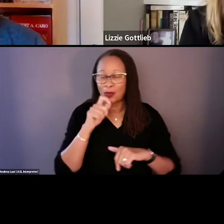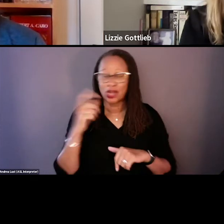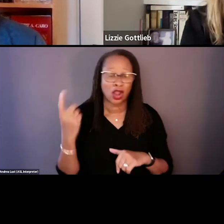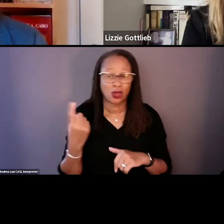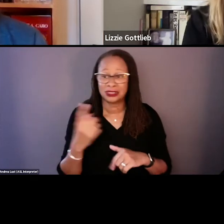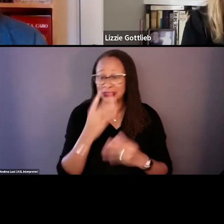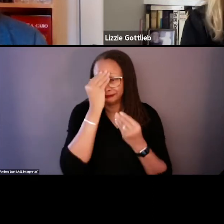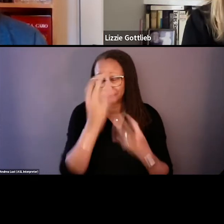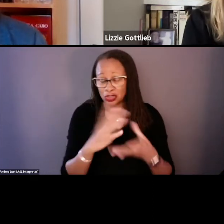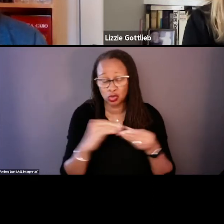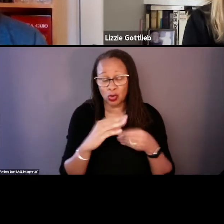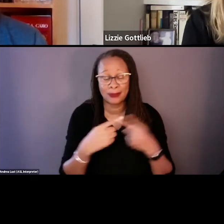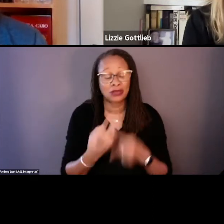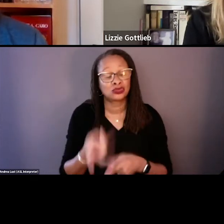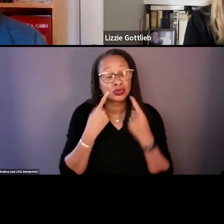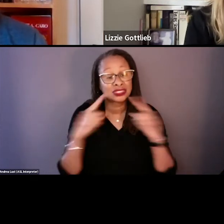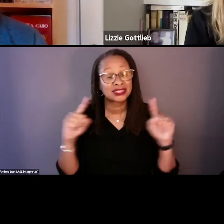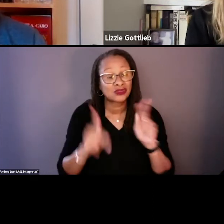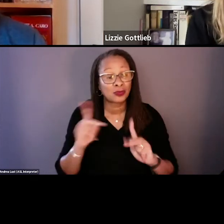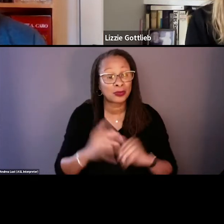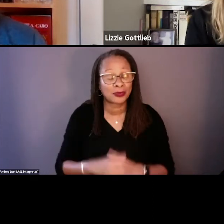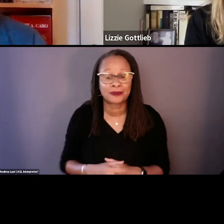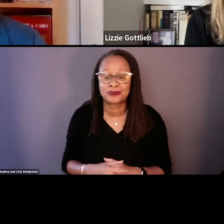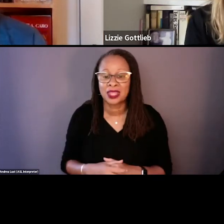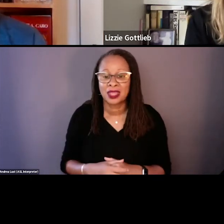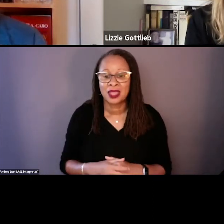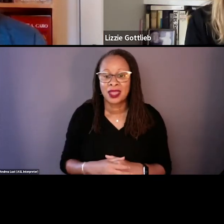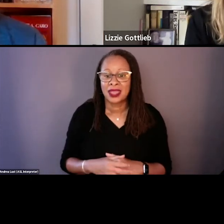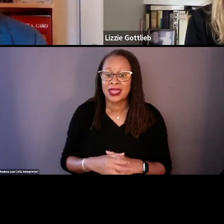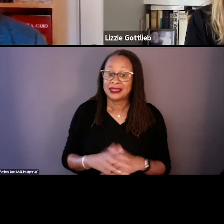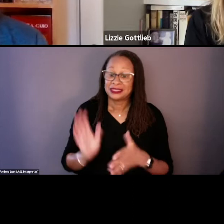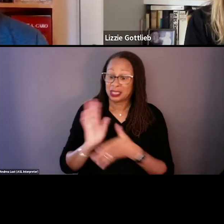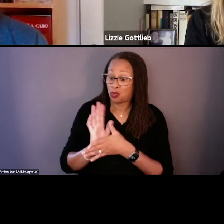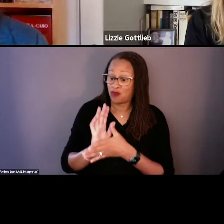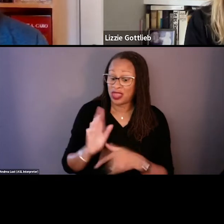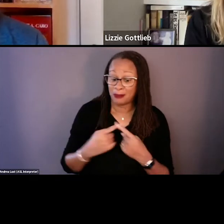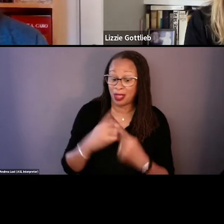telling a story of two successful people. No, it's interesting 'cause it's a movie that is about a 50-year collaboration,